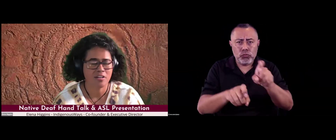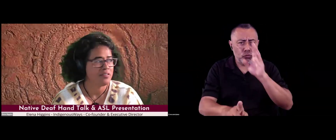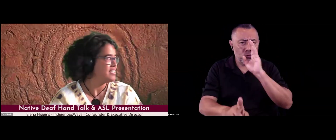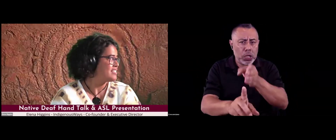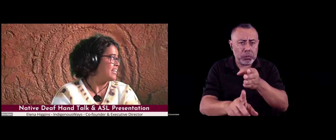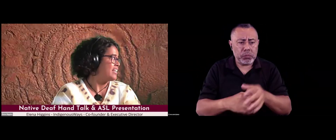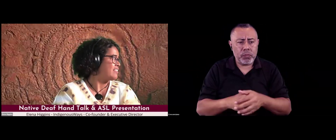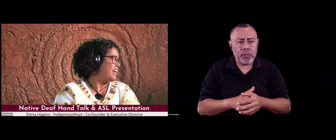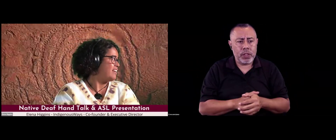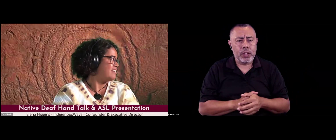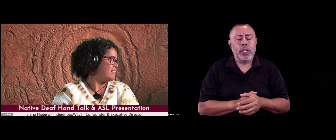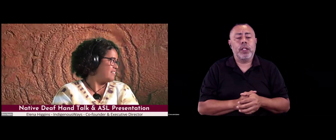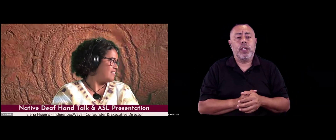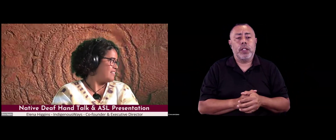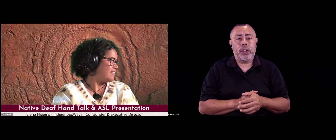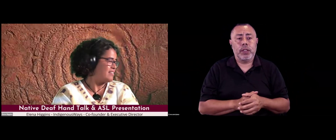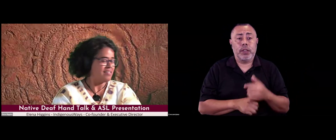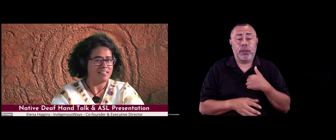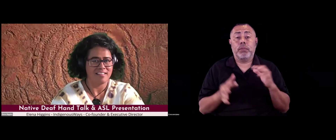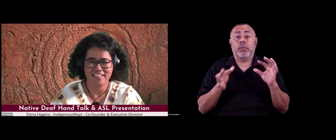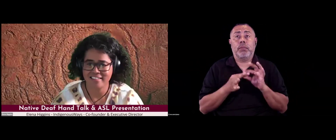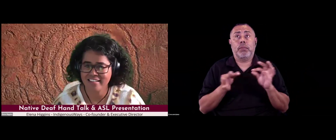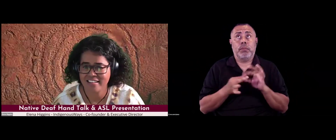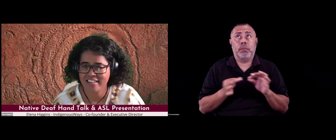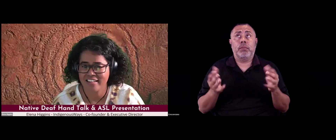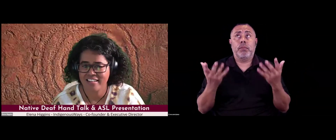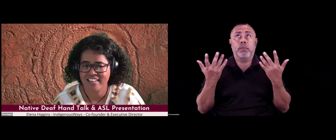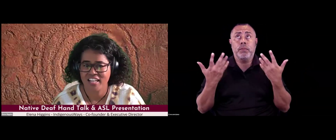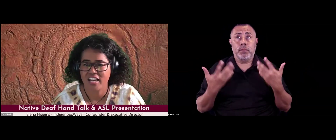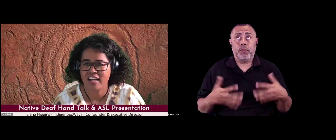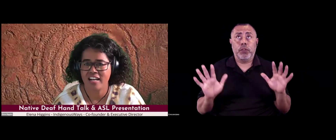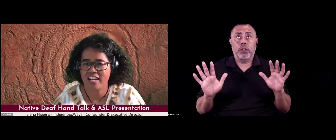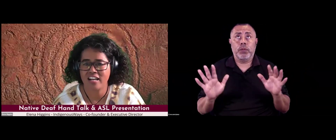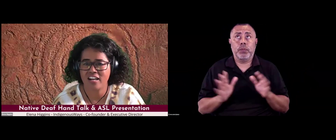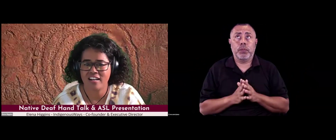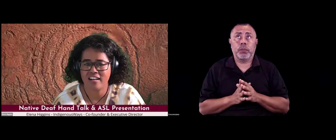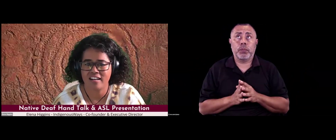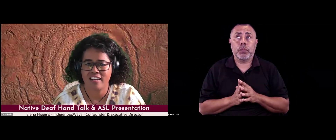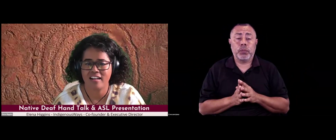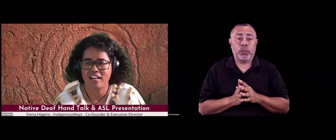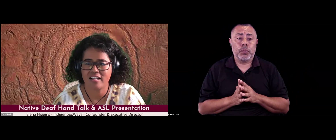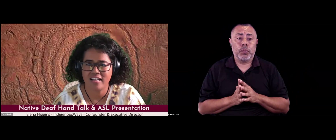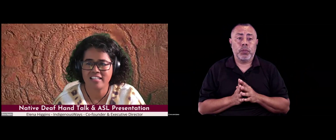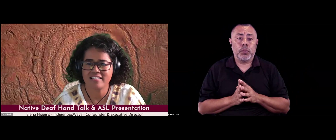So, and saying that.